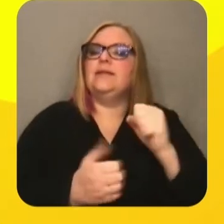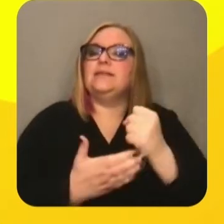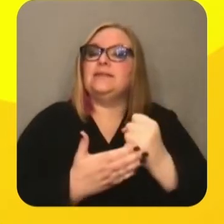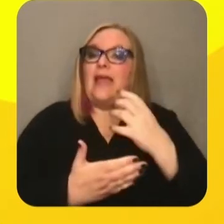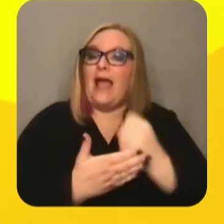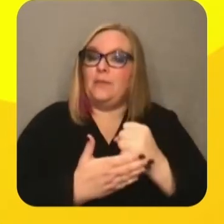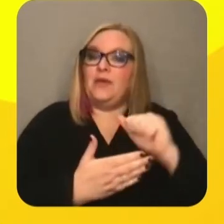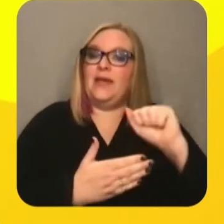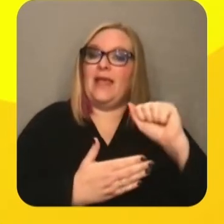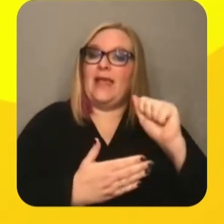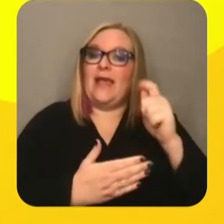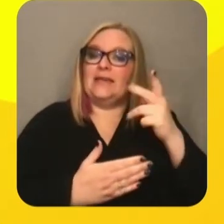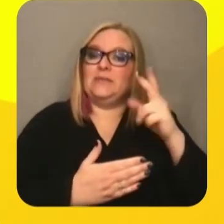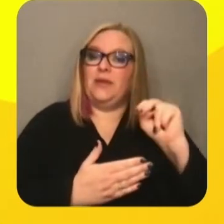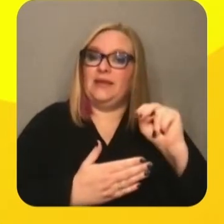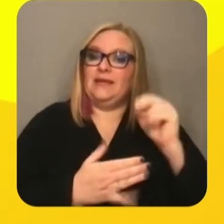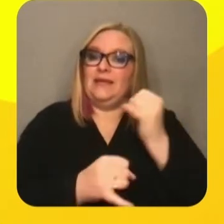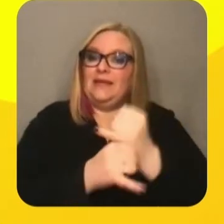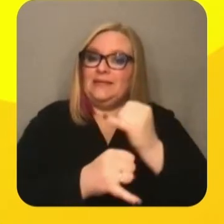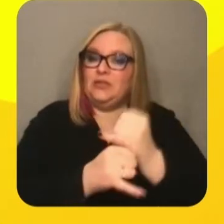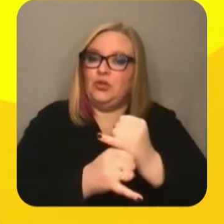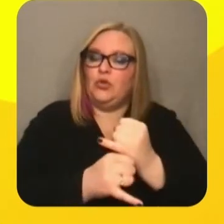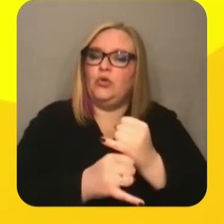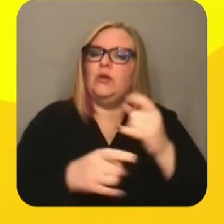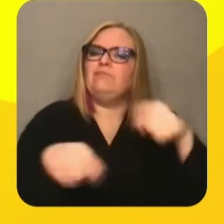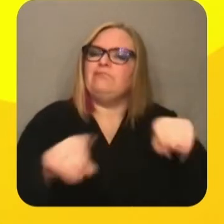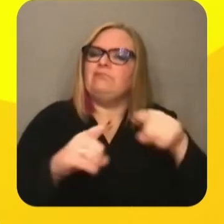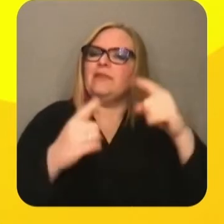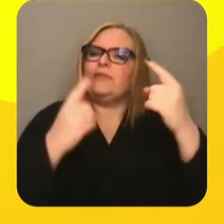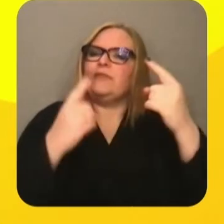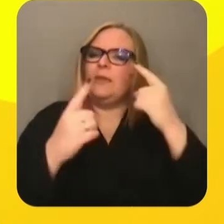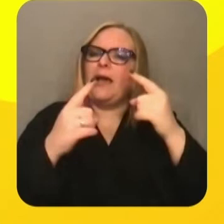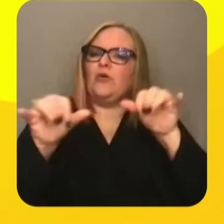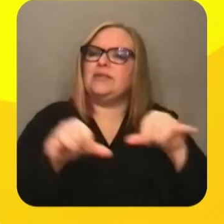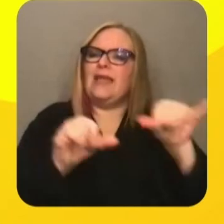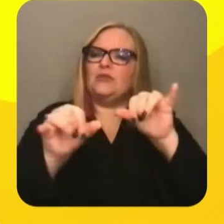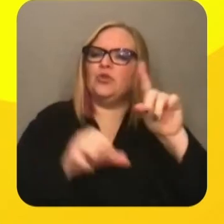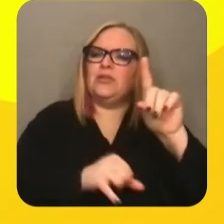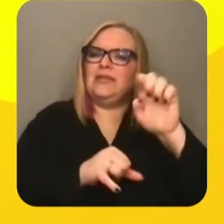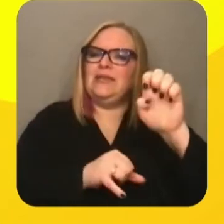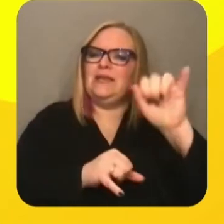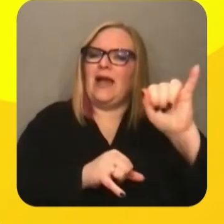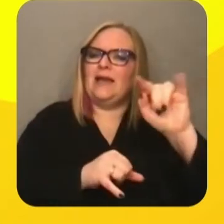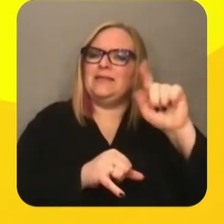really to kind of think about what standardization of DEI data might look like. Both the collection of the data,